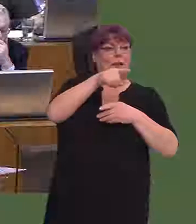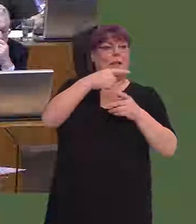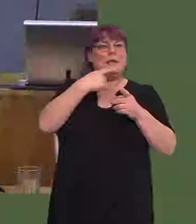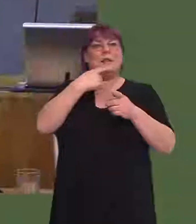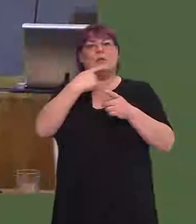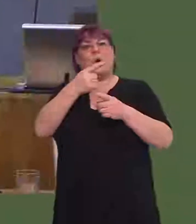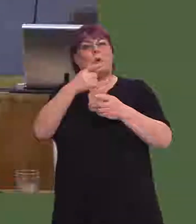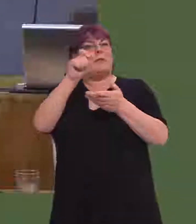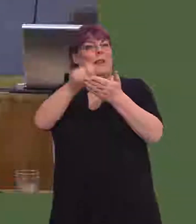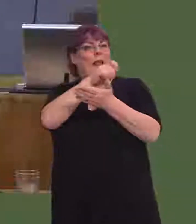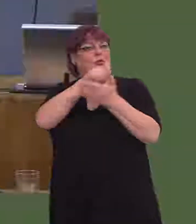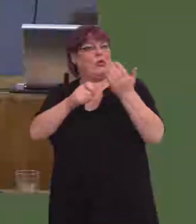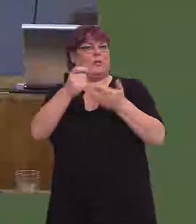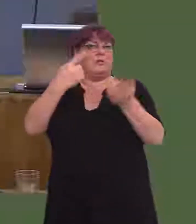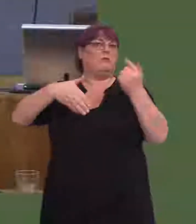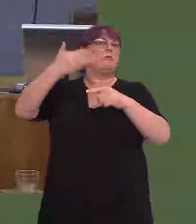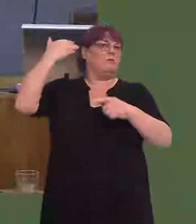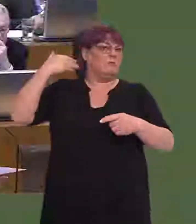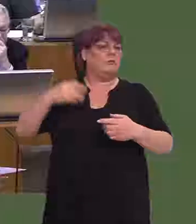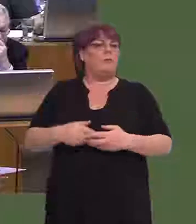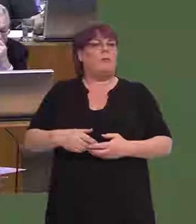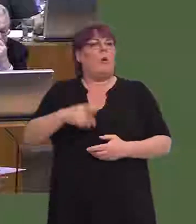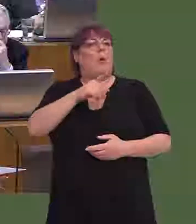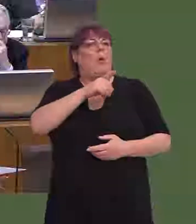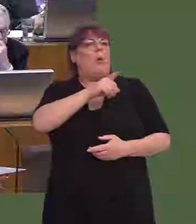Why should they have to 'cope'? Why can't they prosper?